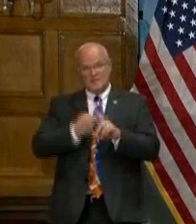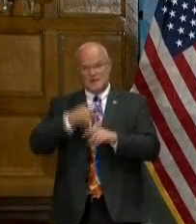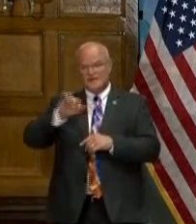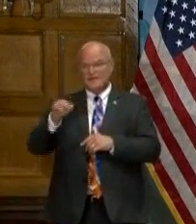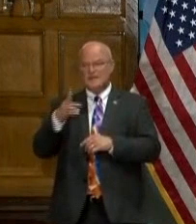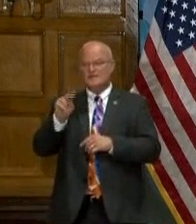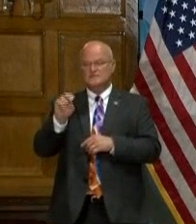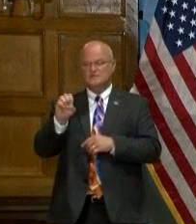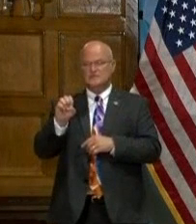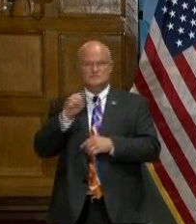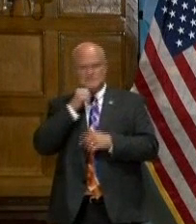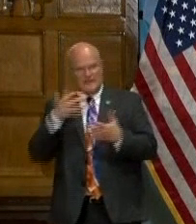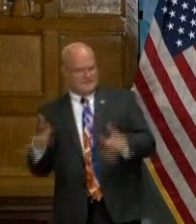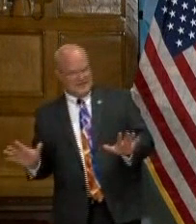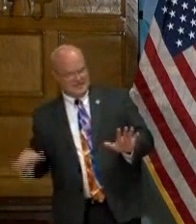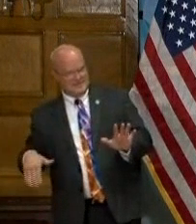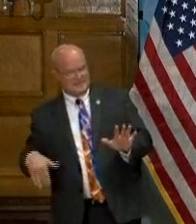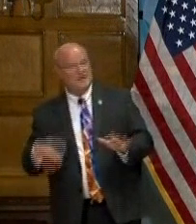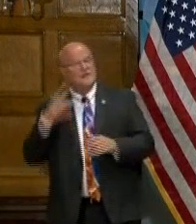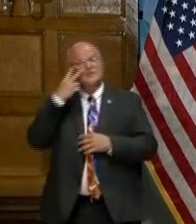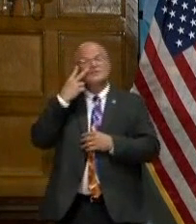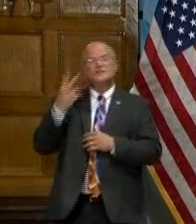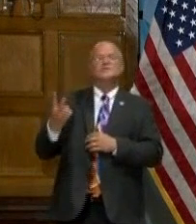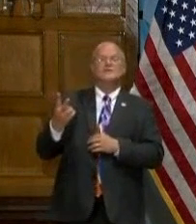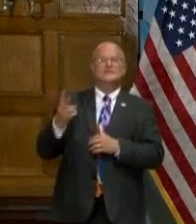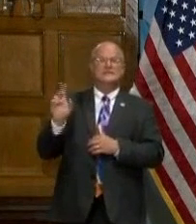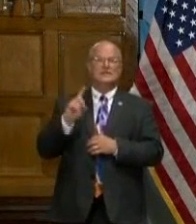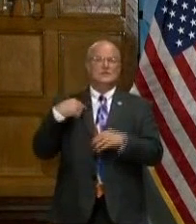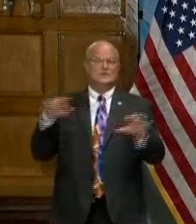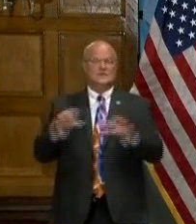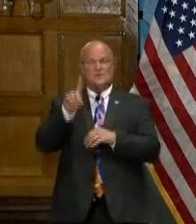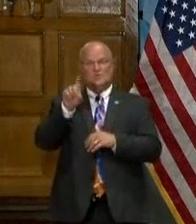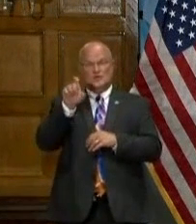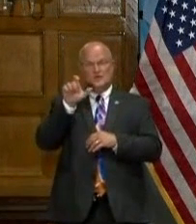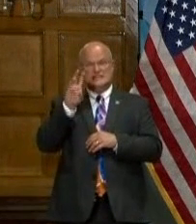THE NEXT ONE. THE NUMBER OF TESTS THAT WE